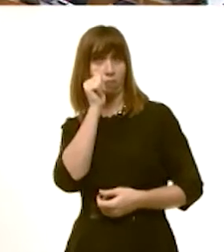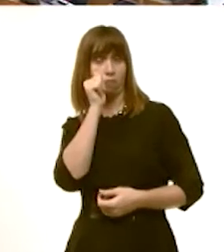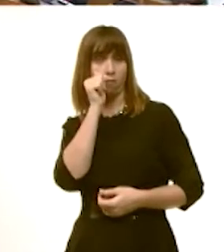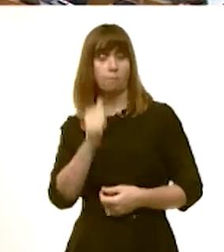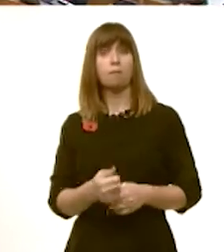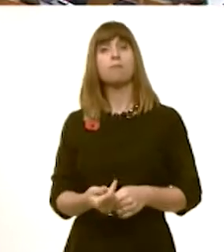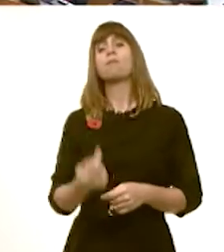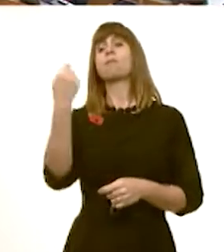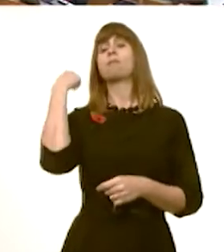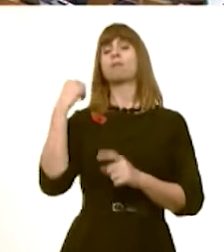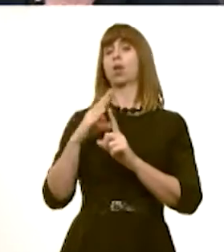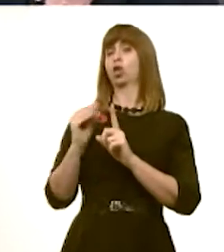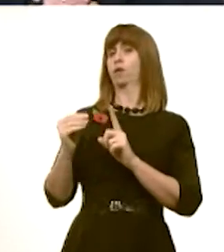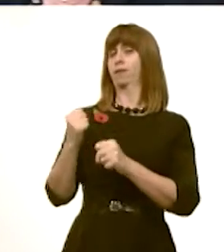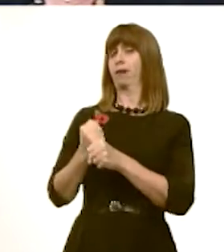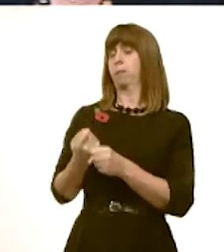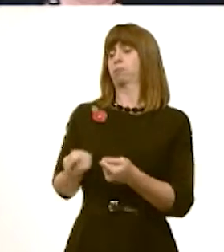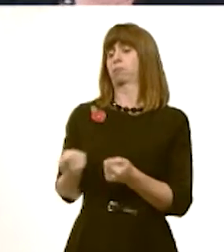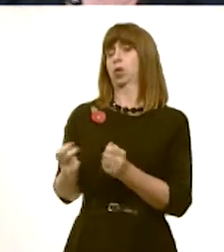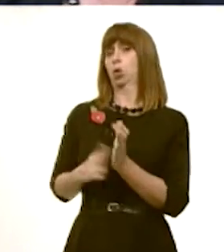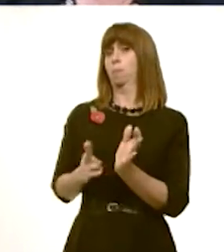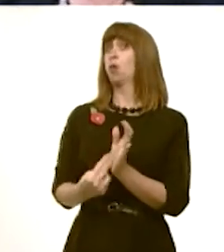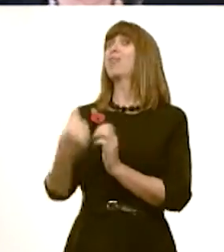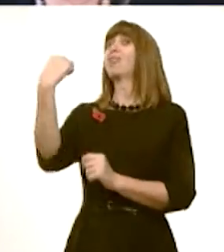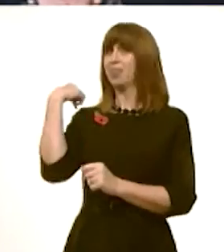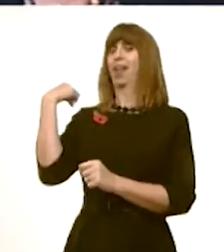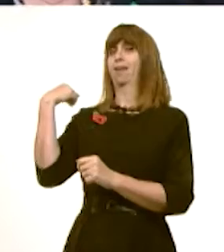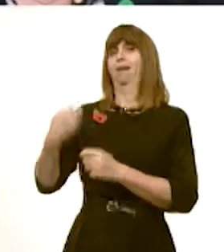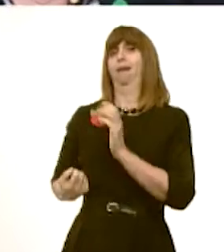Conservative administration in Newport that actually brought forward the last amount of